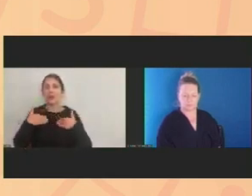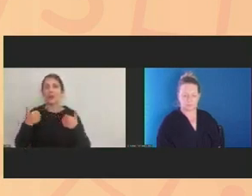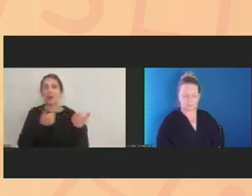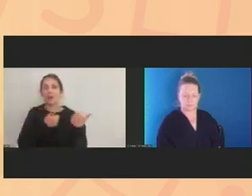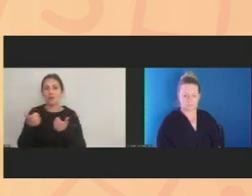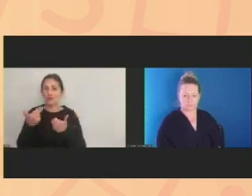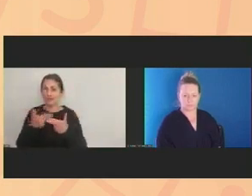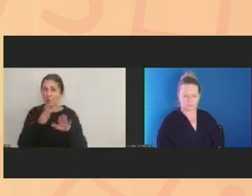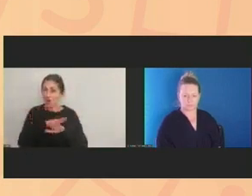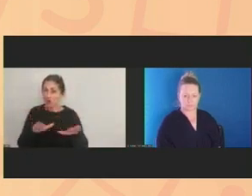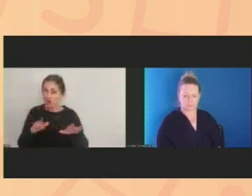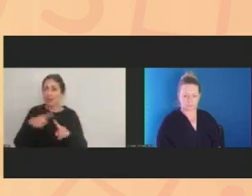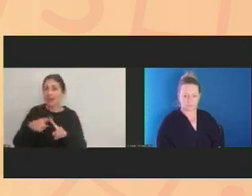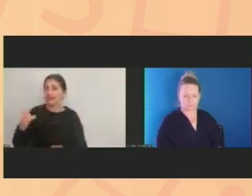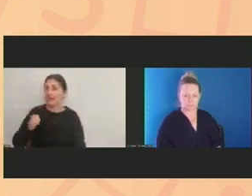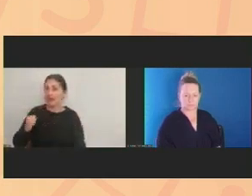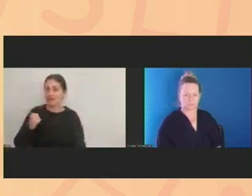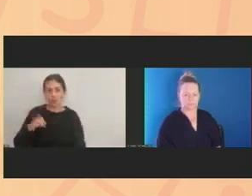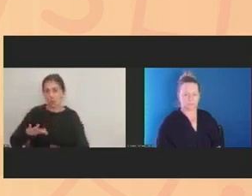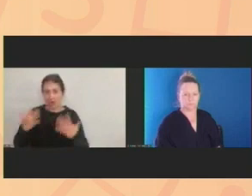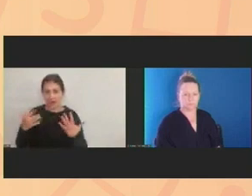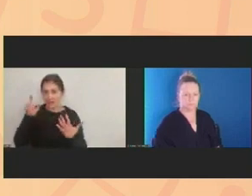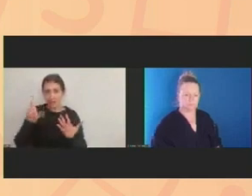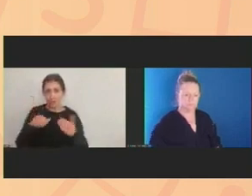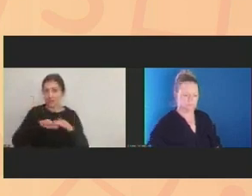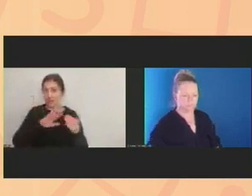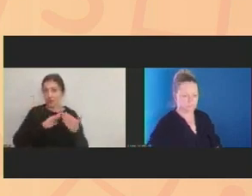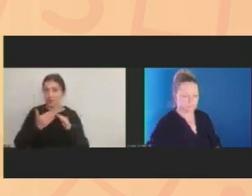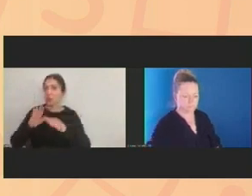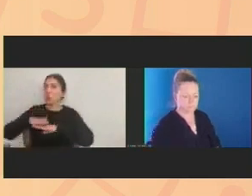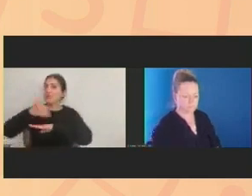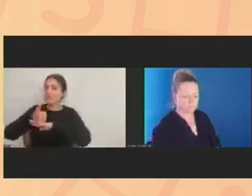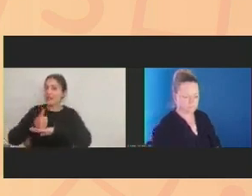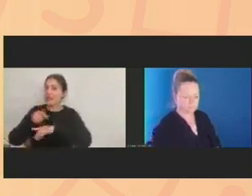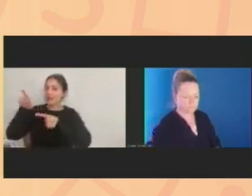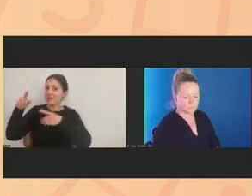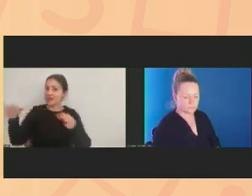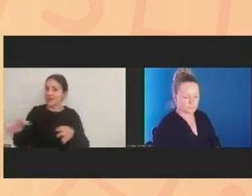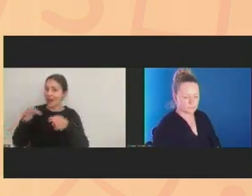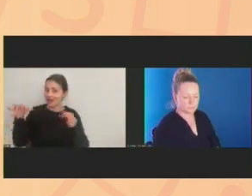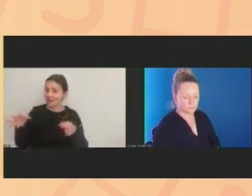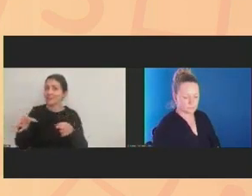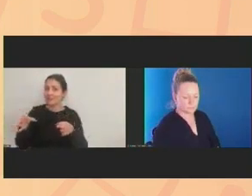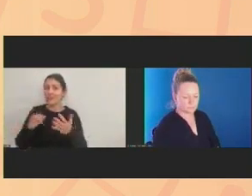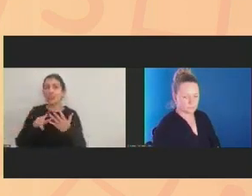and our educators and everyone in the community. So we've established a garden to play, so we grow lots of fruit